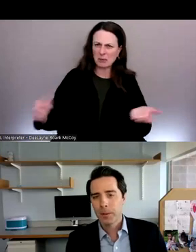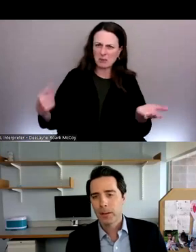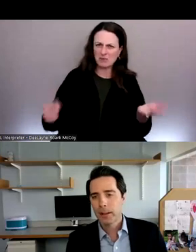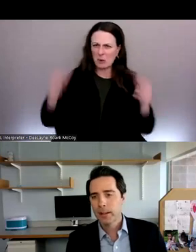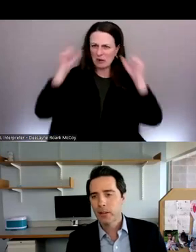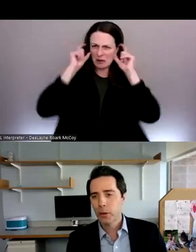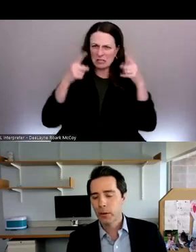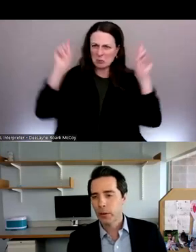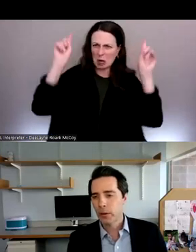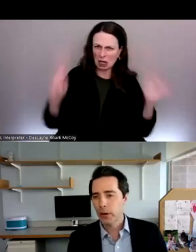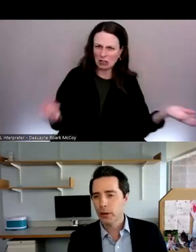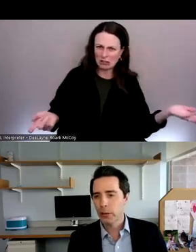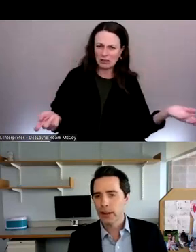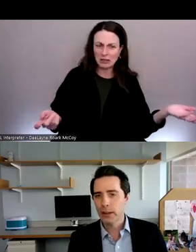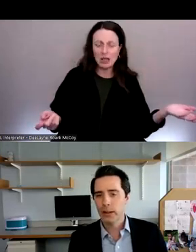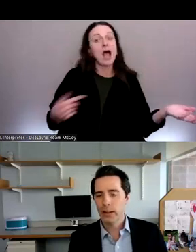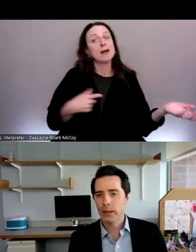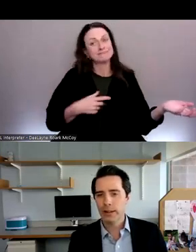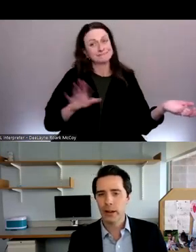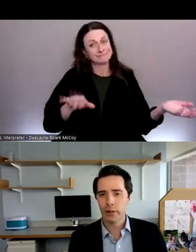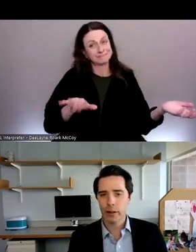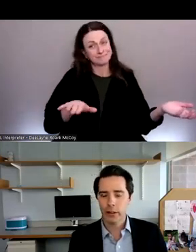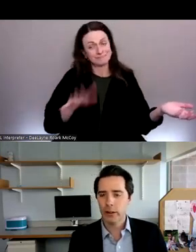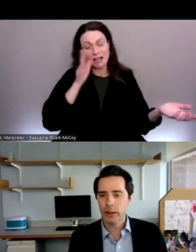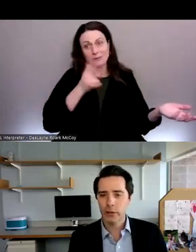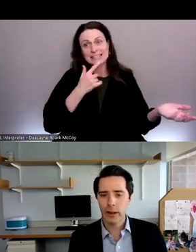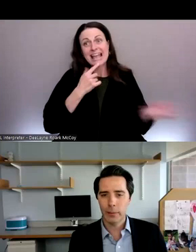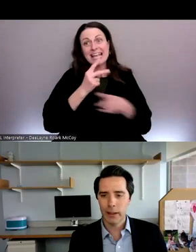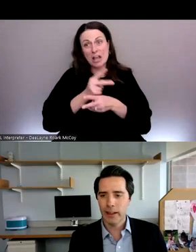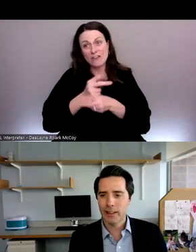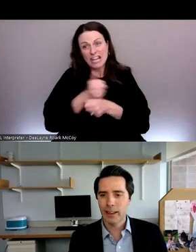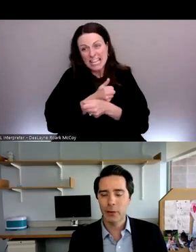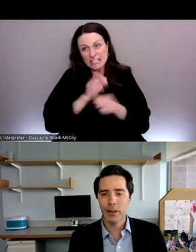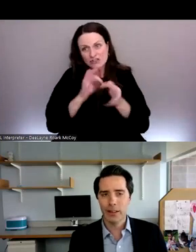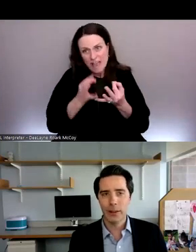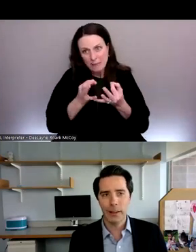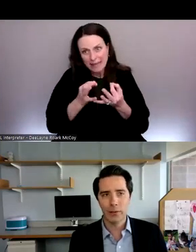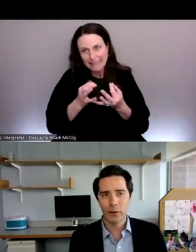again this is where I would argue that we need to care for each each family as